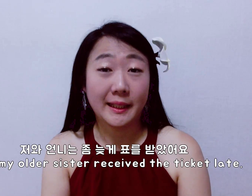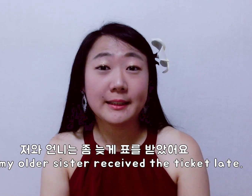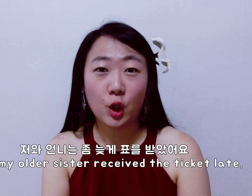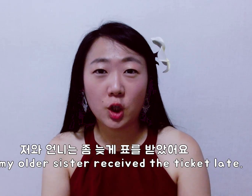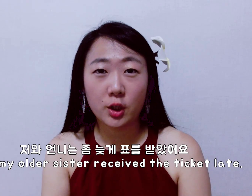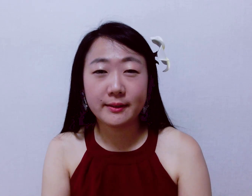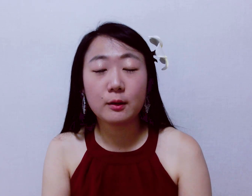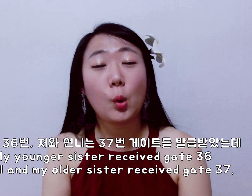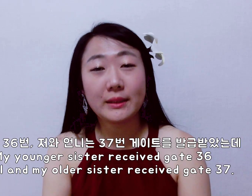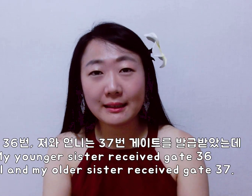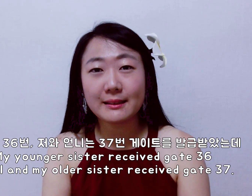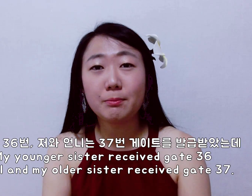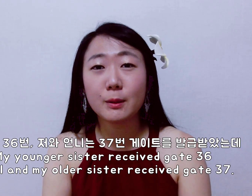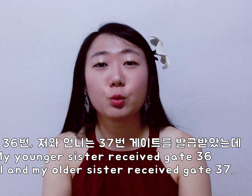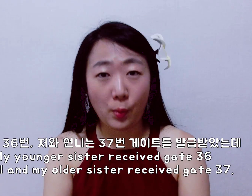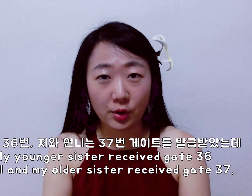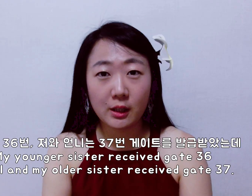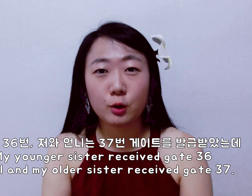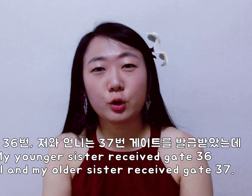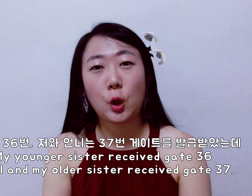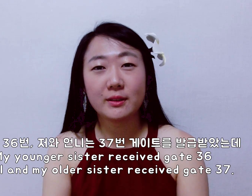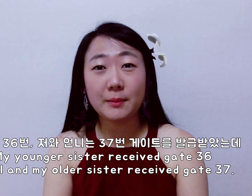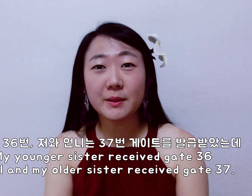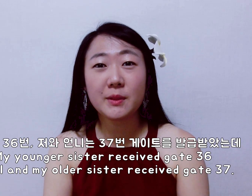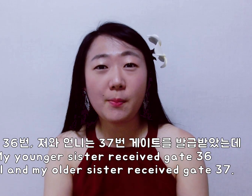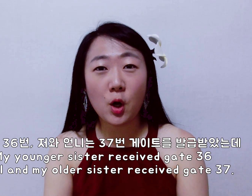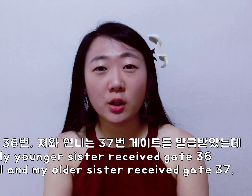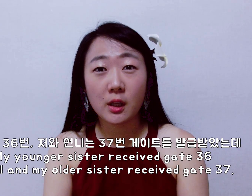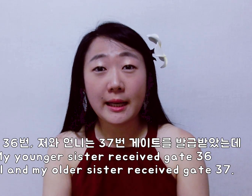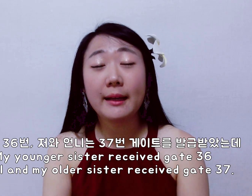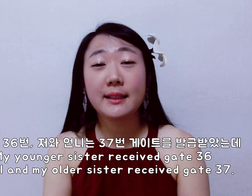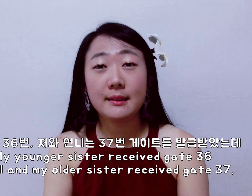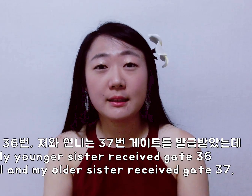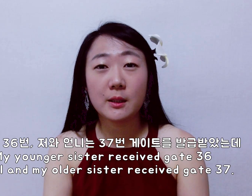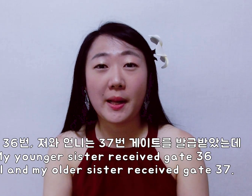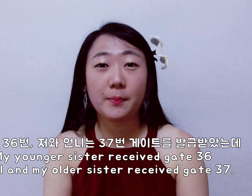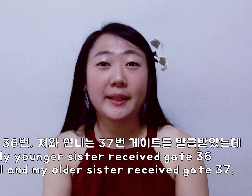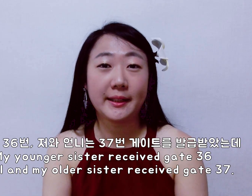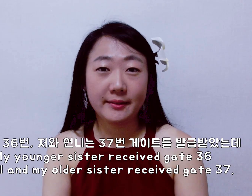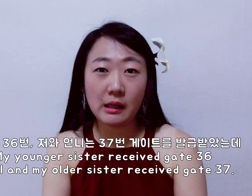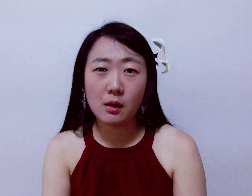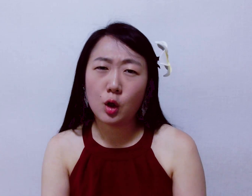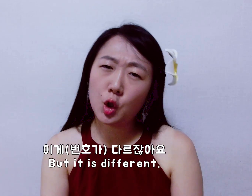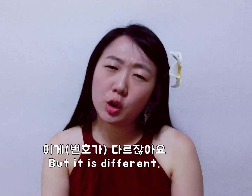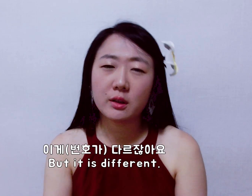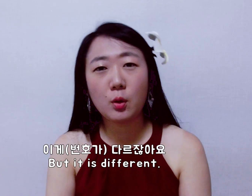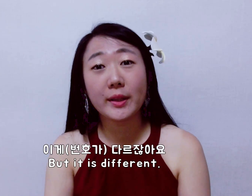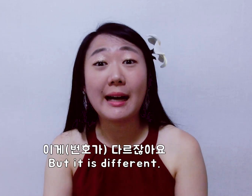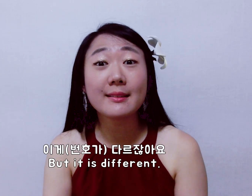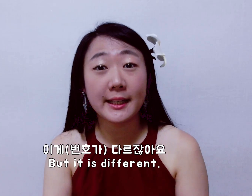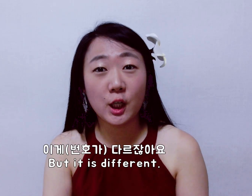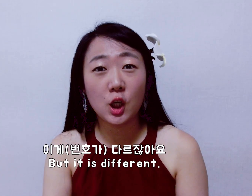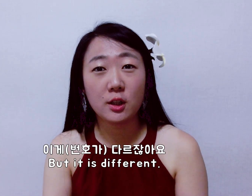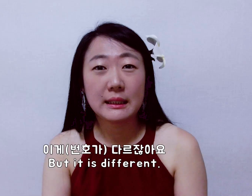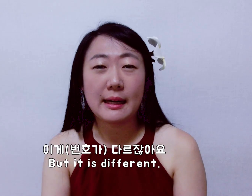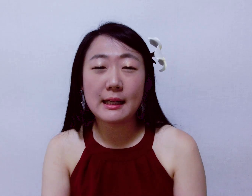를 받았어요i and my older sister received the ticket late. 동생은 36번 저와 언니는 37번 게이트 를 발급받았는데my younger sister received gate 36 and i and my older sisterbrother received gate 37이게 다르잖아요but it is different